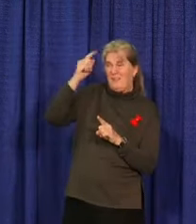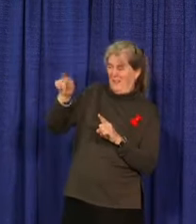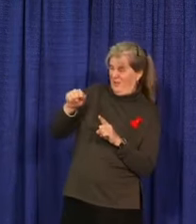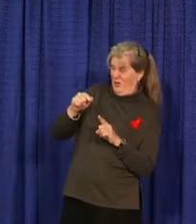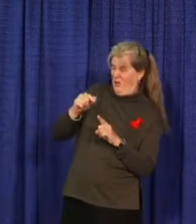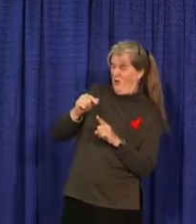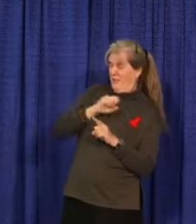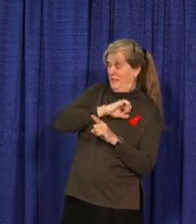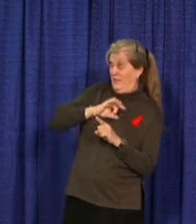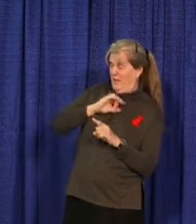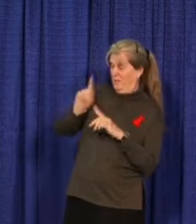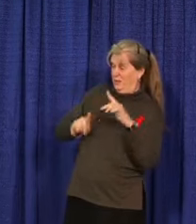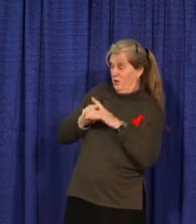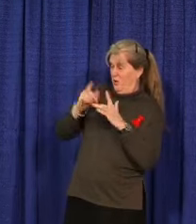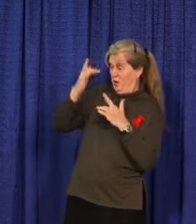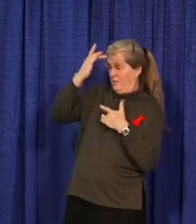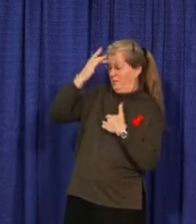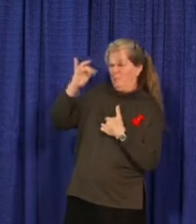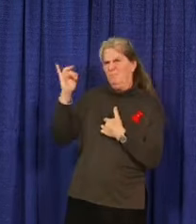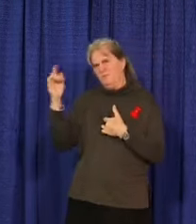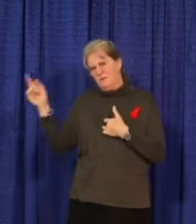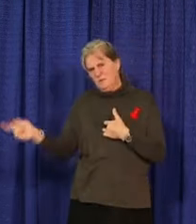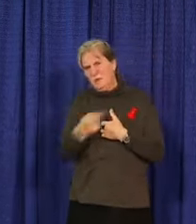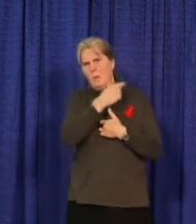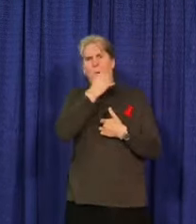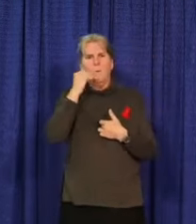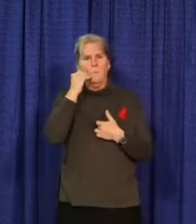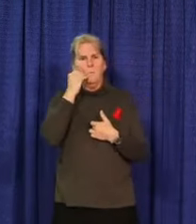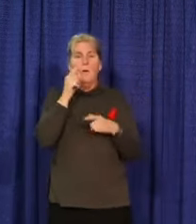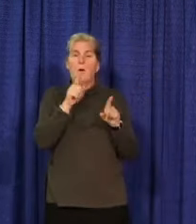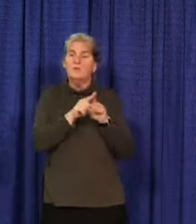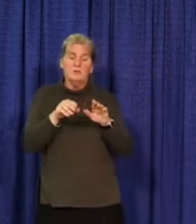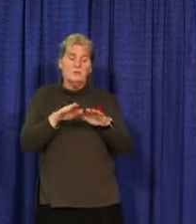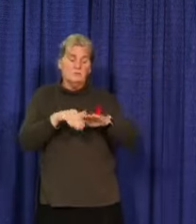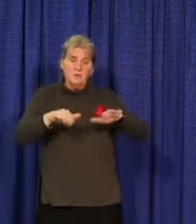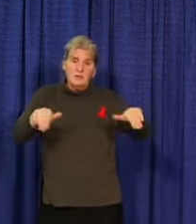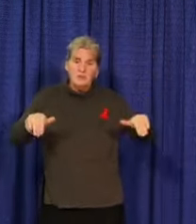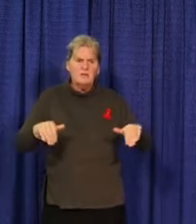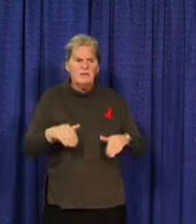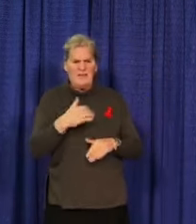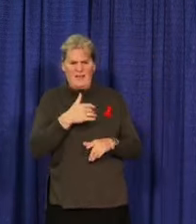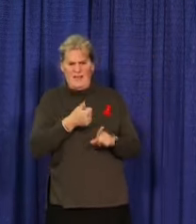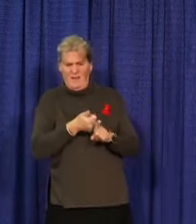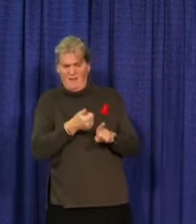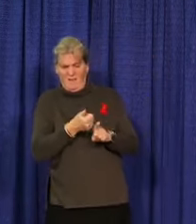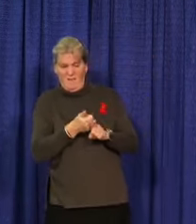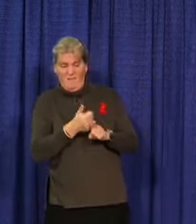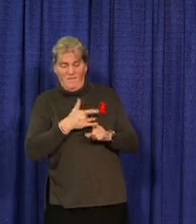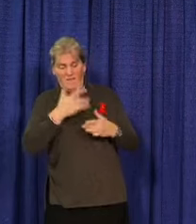up sick, please send them home. Parents, if your children are sick, even if they have a cold,